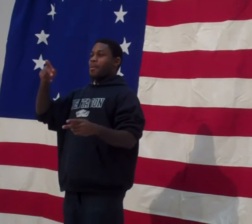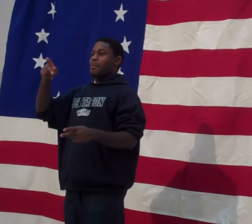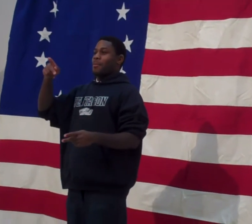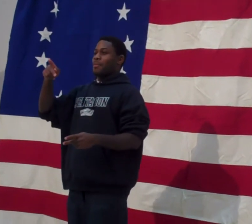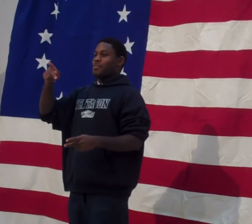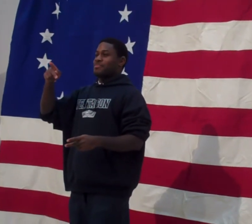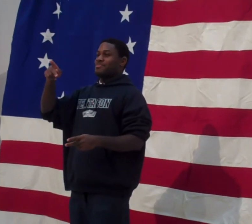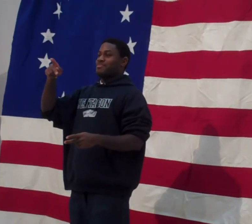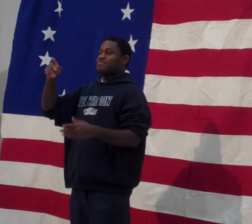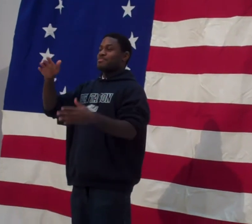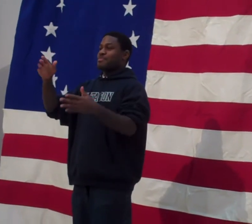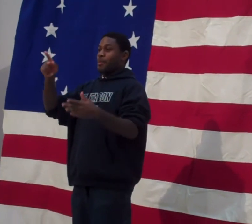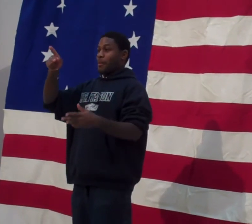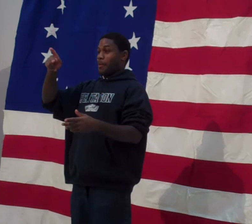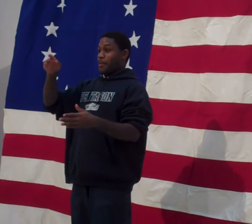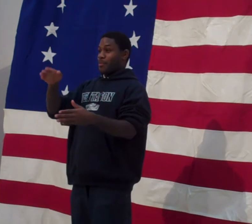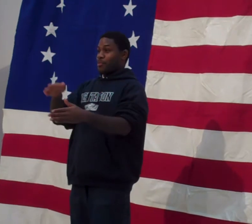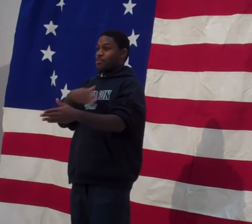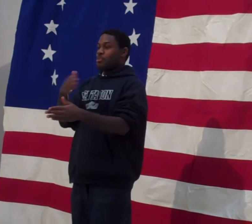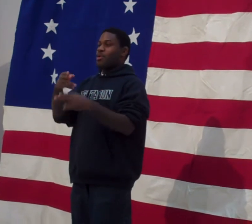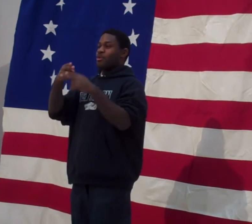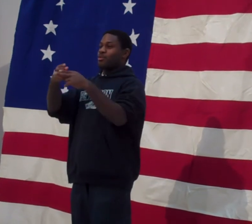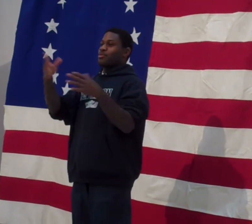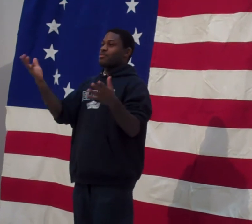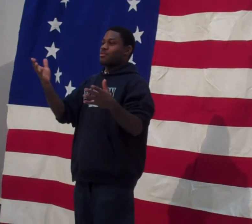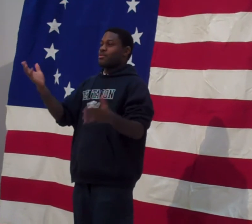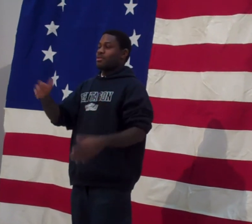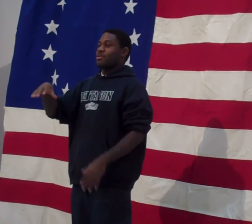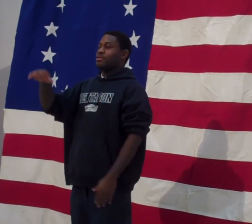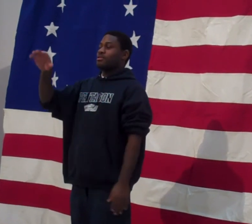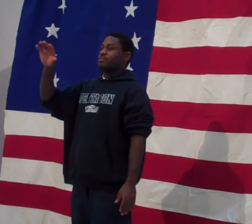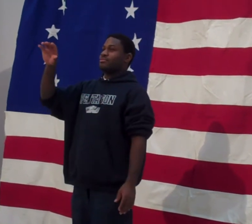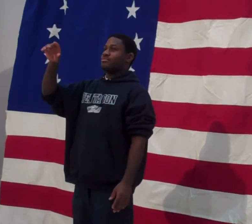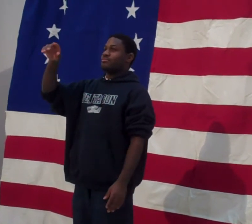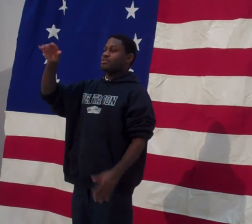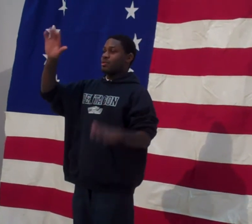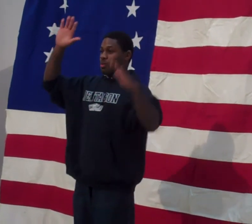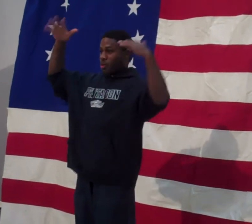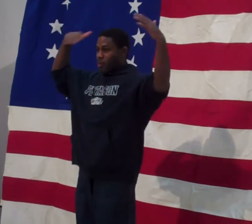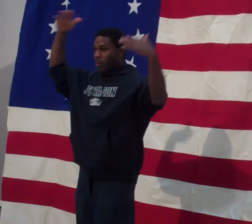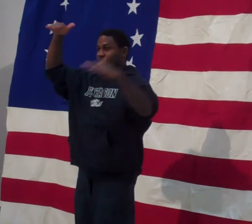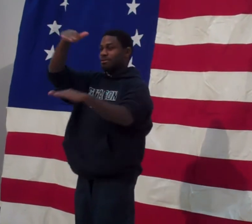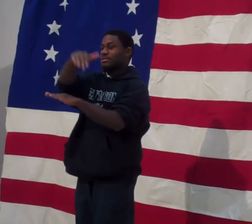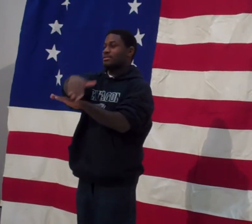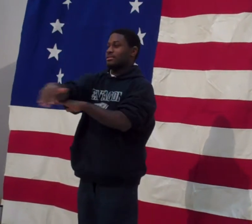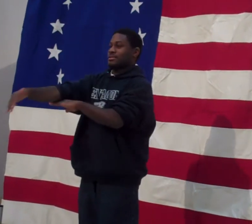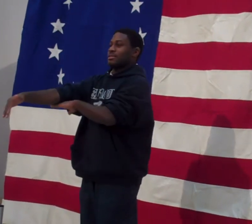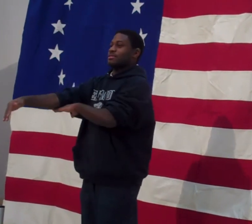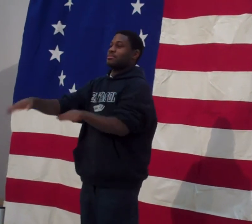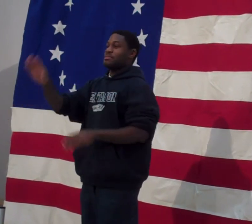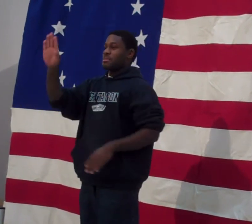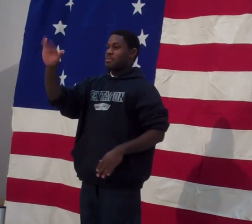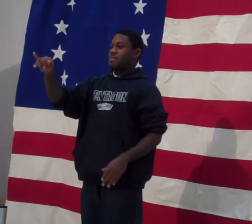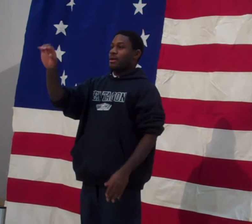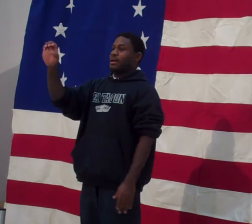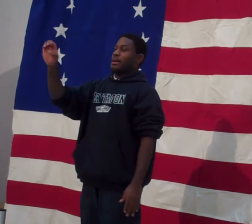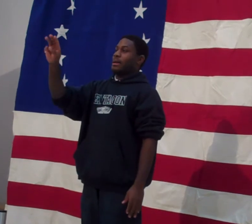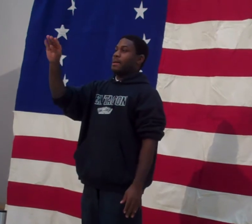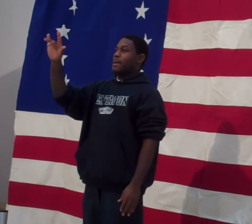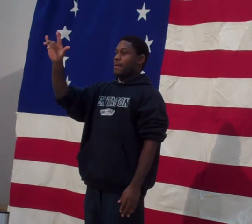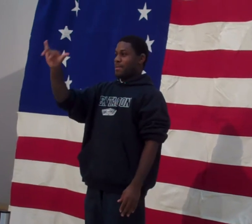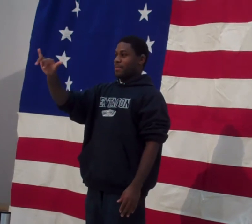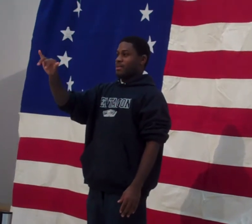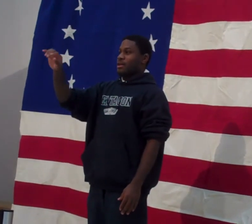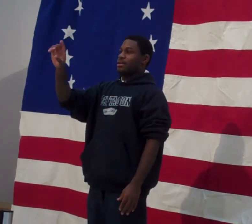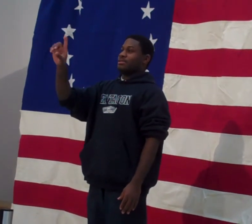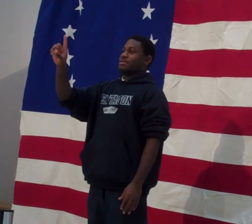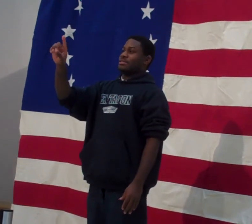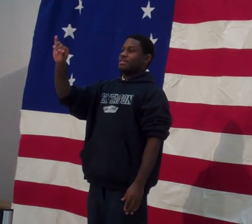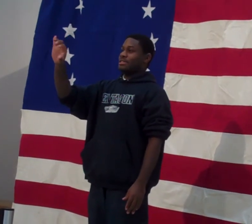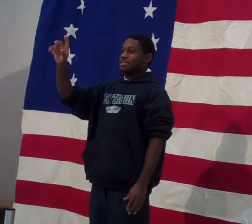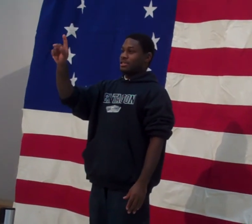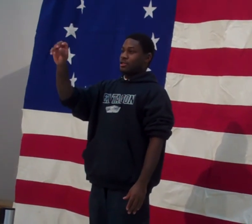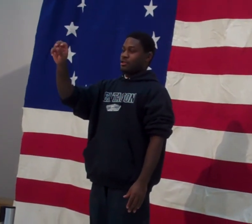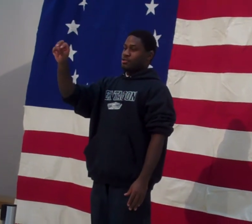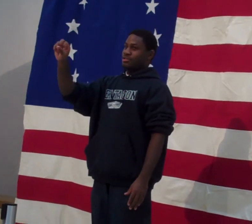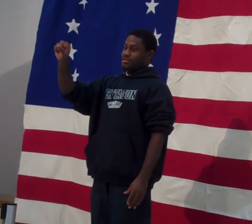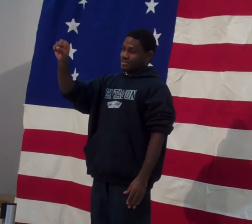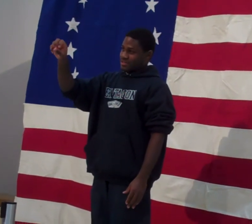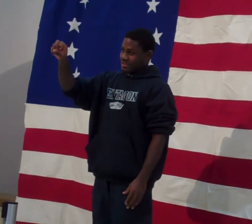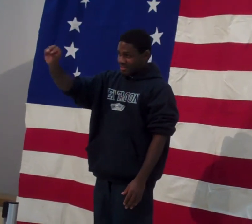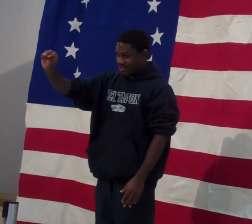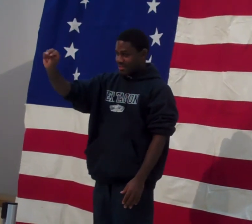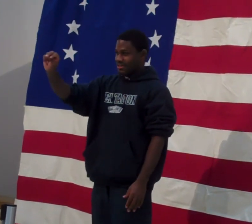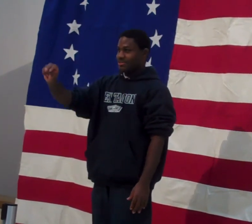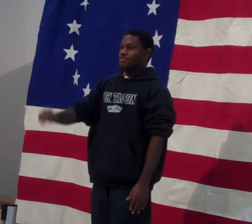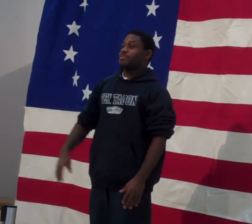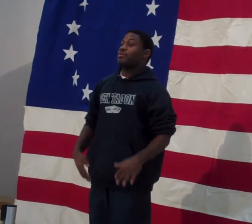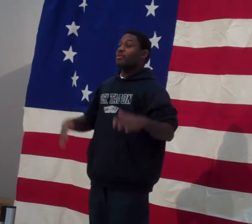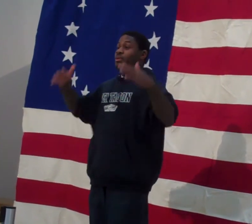Ah, OK. My poem is called "Wild Nights - Wild Nights" by Emily Dickenson.